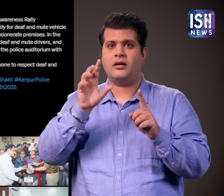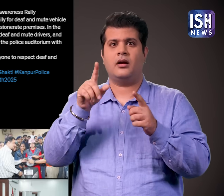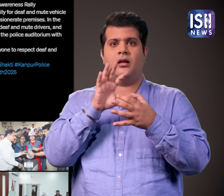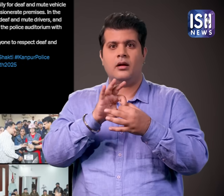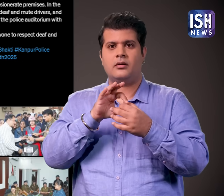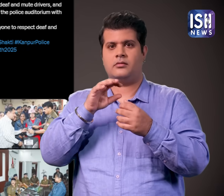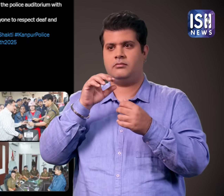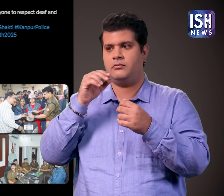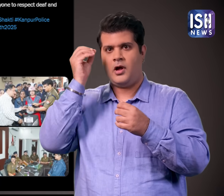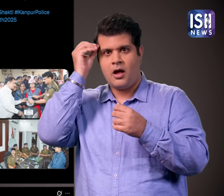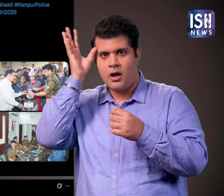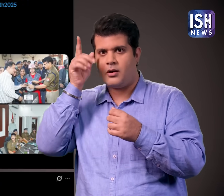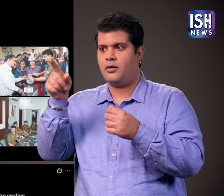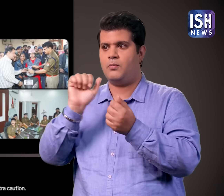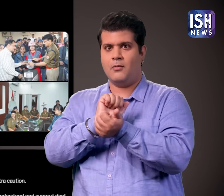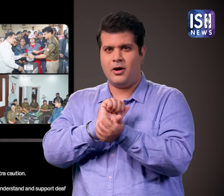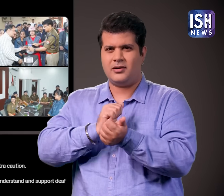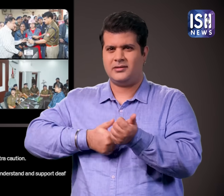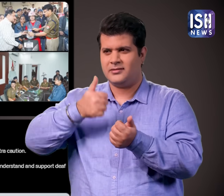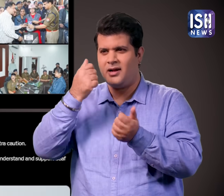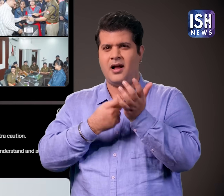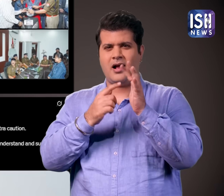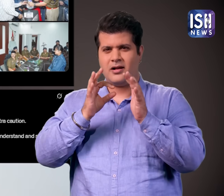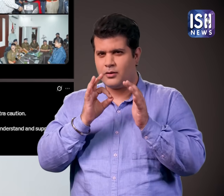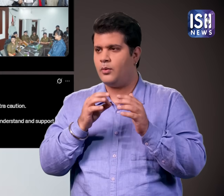He conducts awareness programs with police and RTO staff,